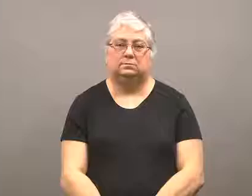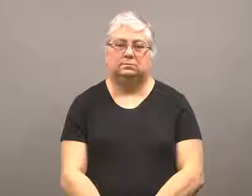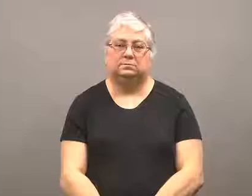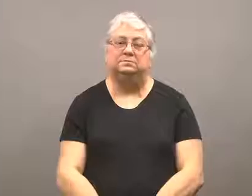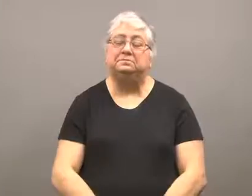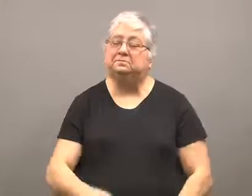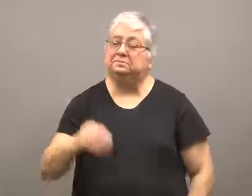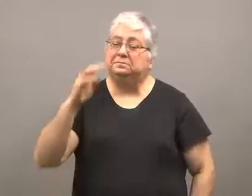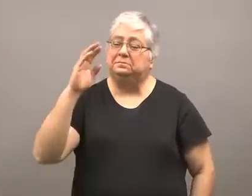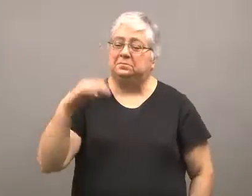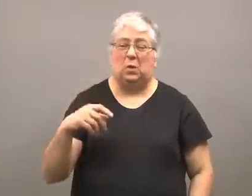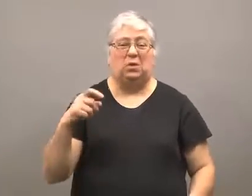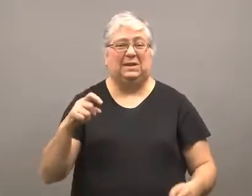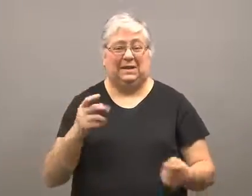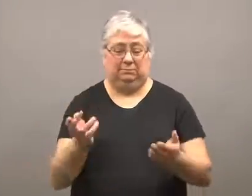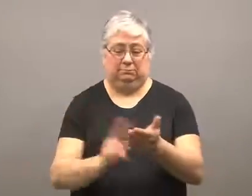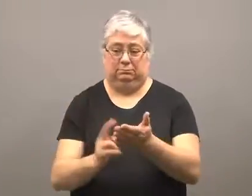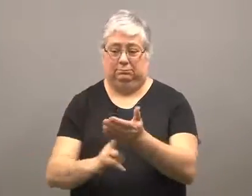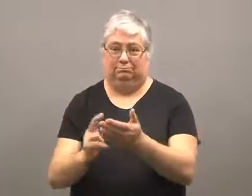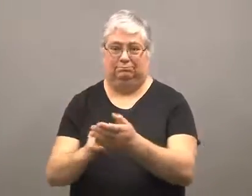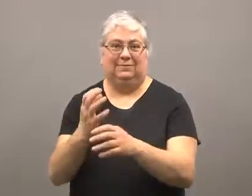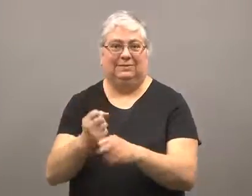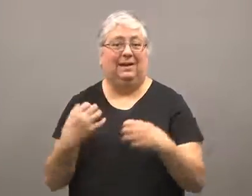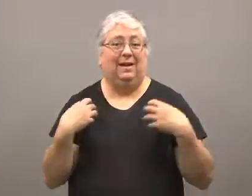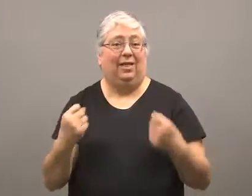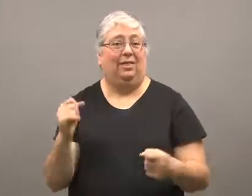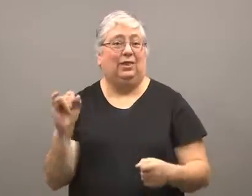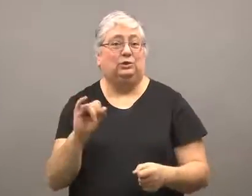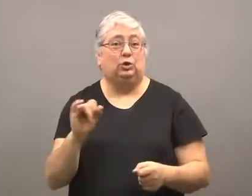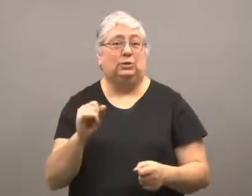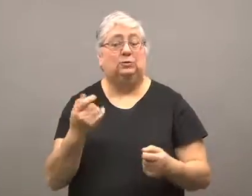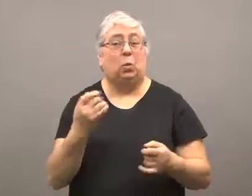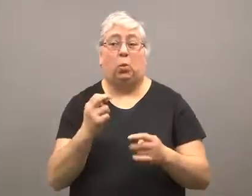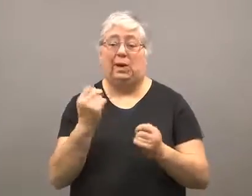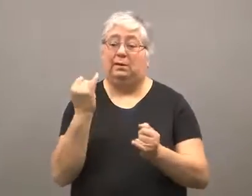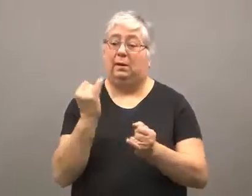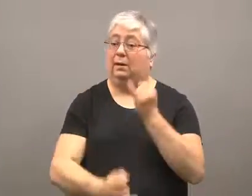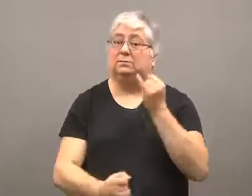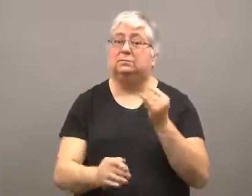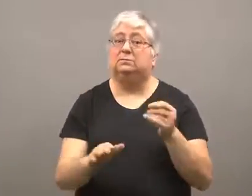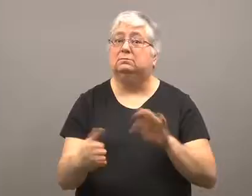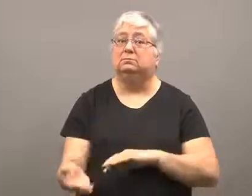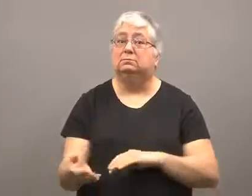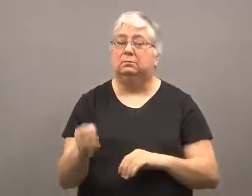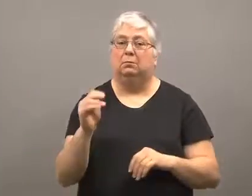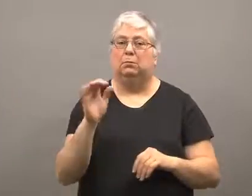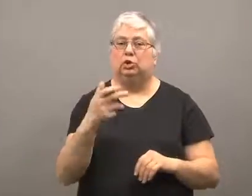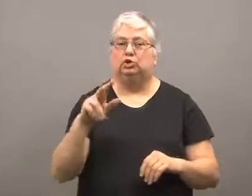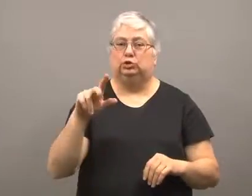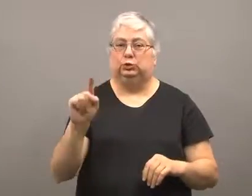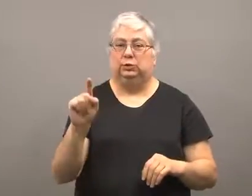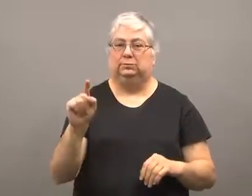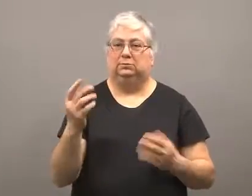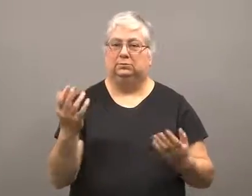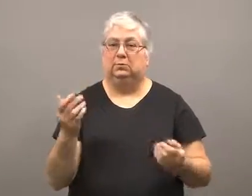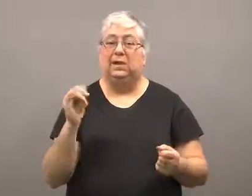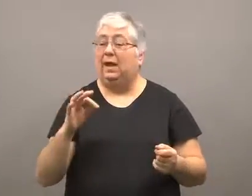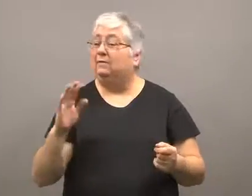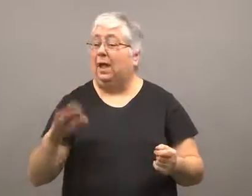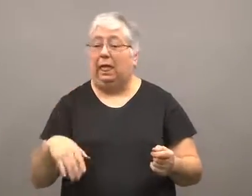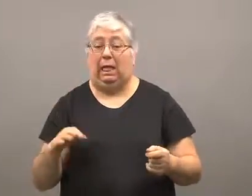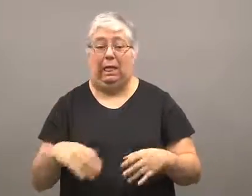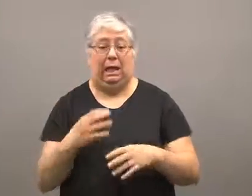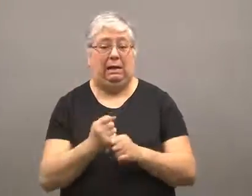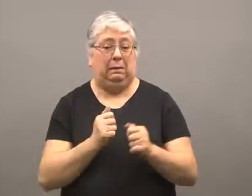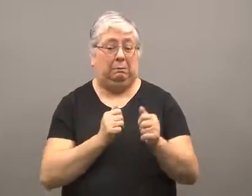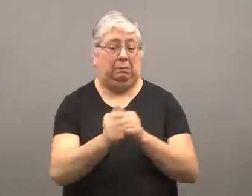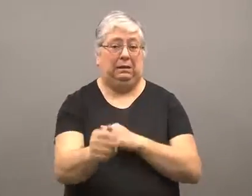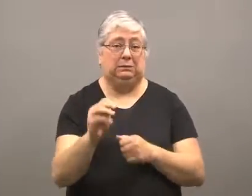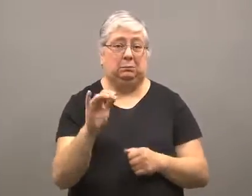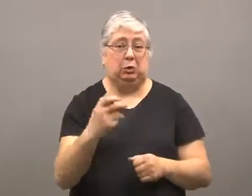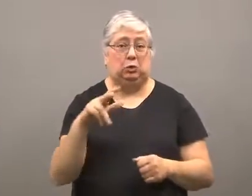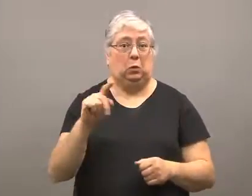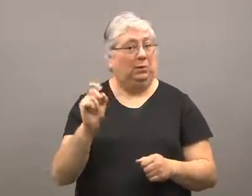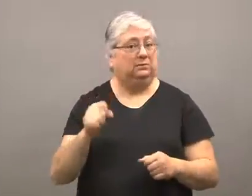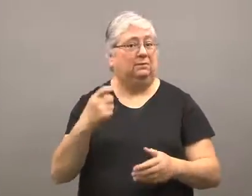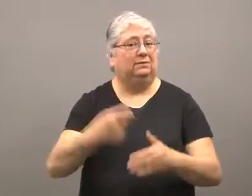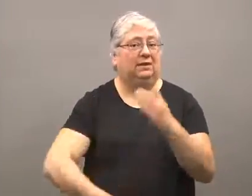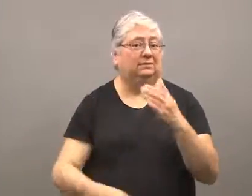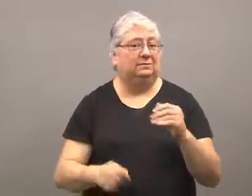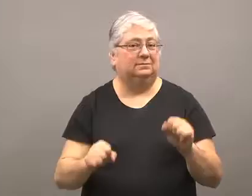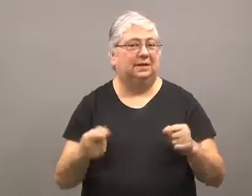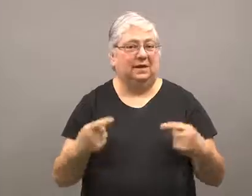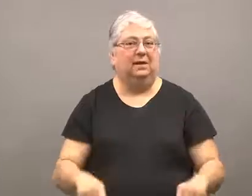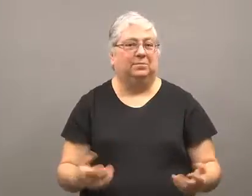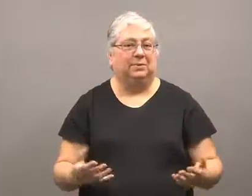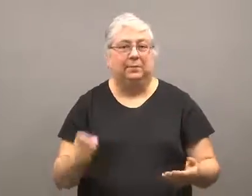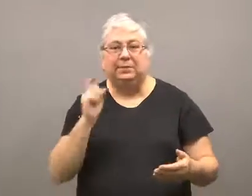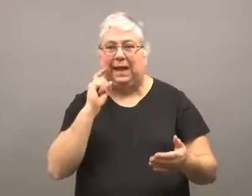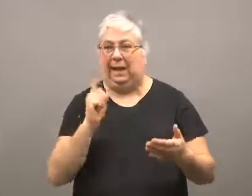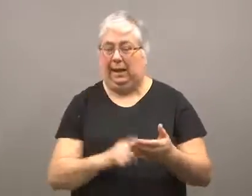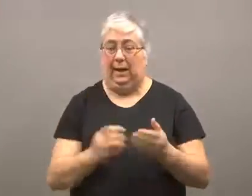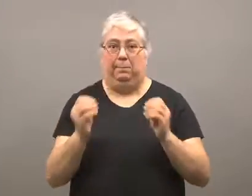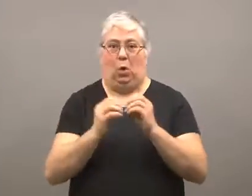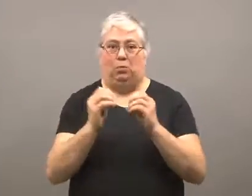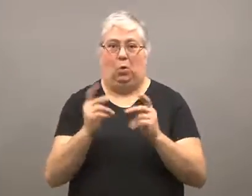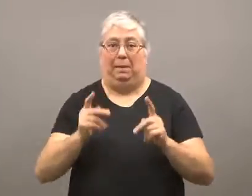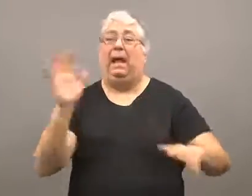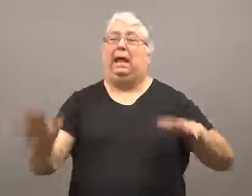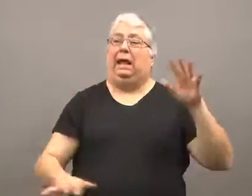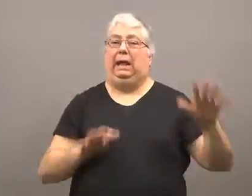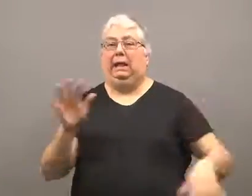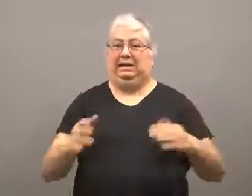The deadline for signing up for health insurance is March 31.